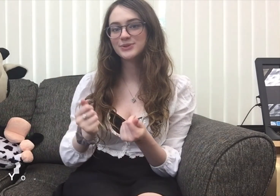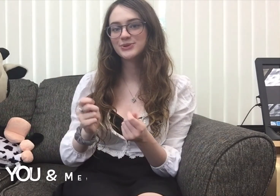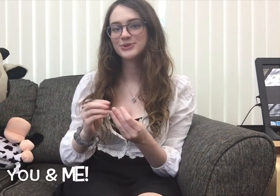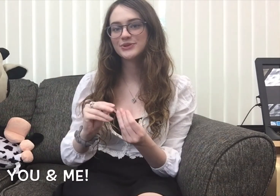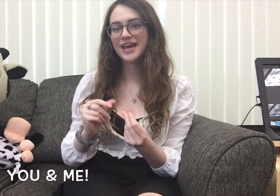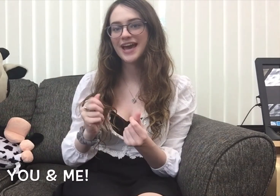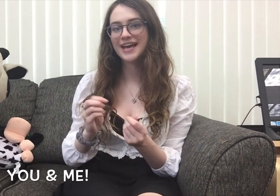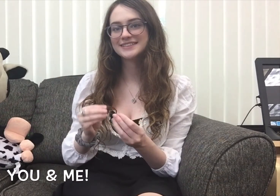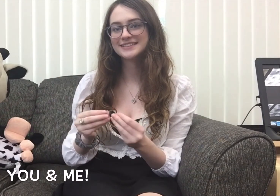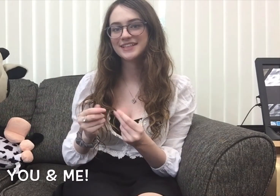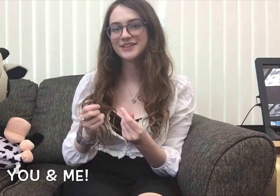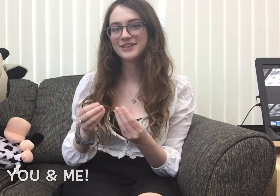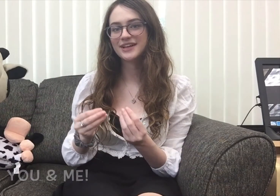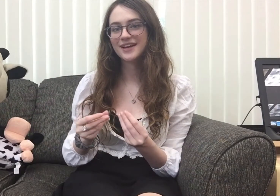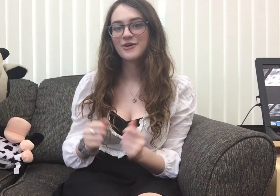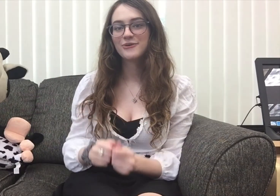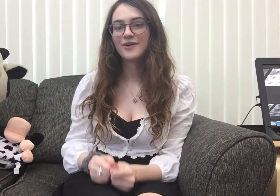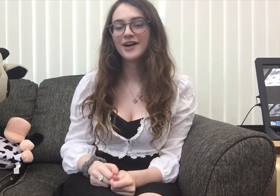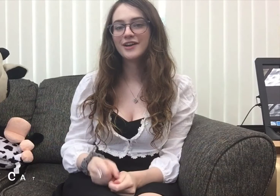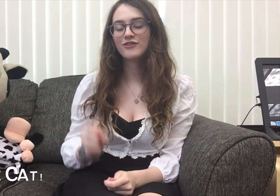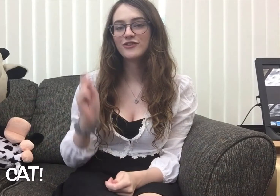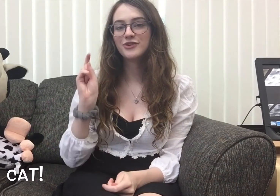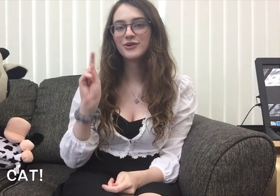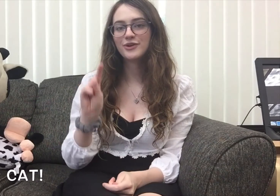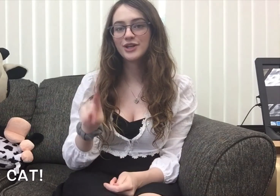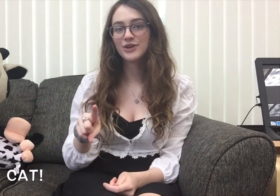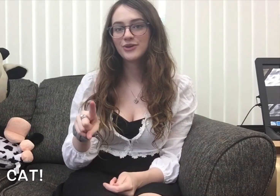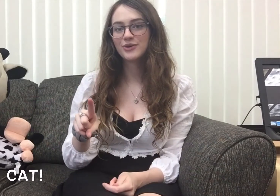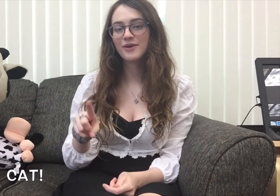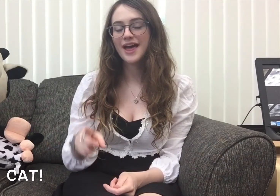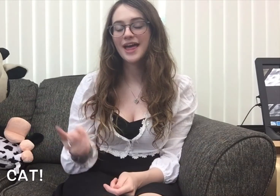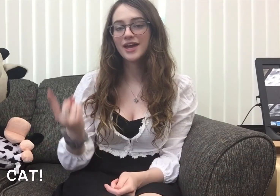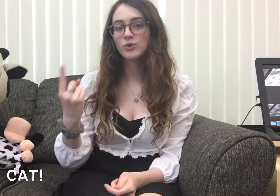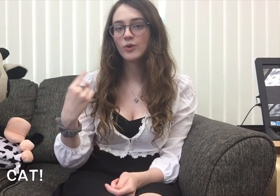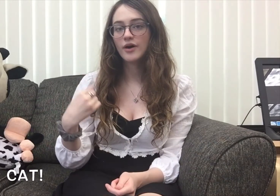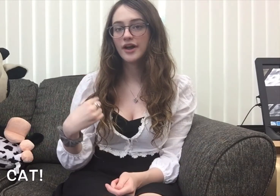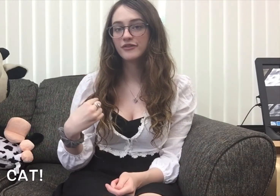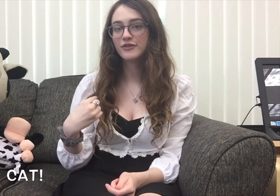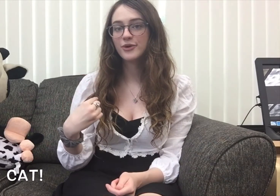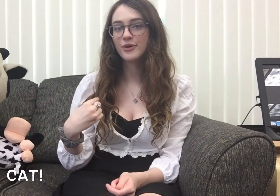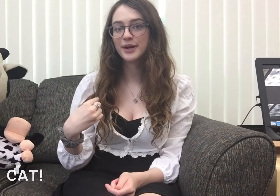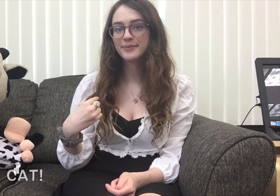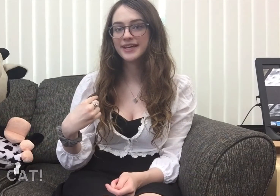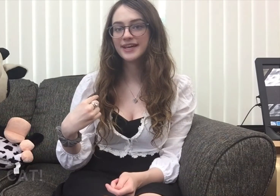smooth as silk. One for you, and one for me